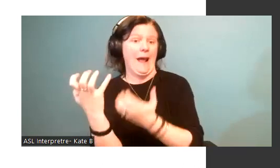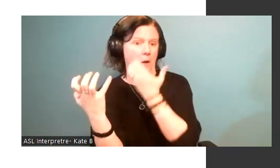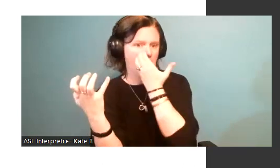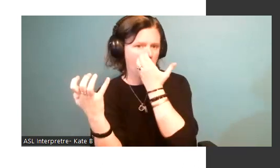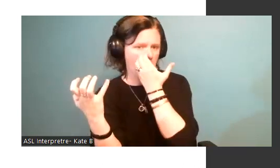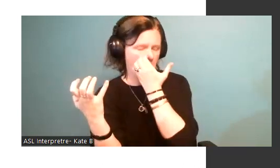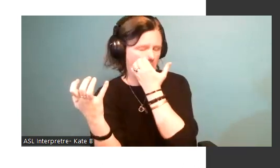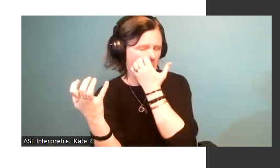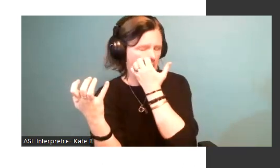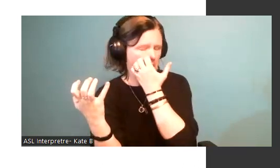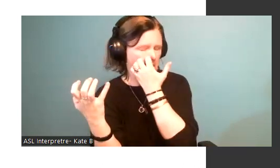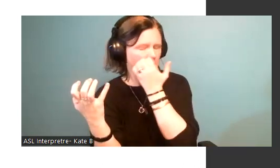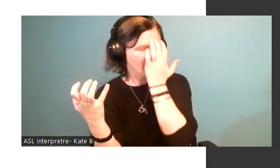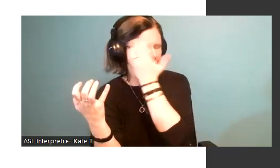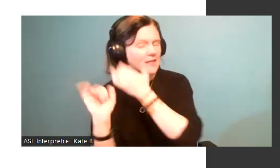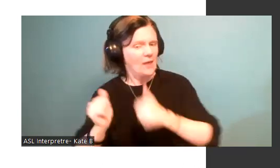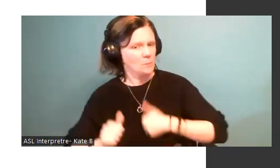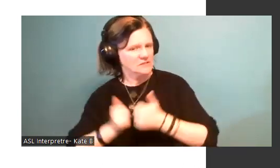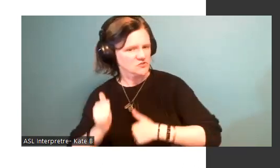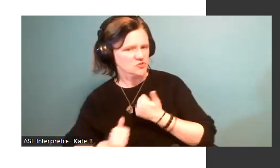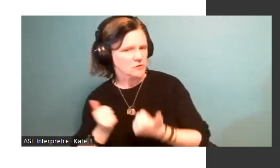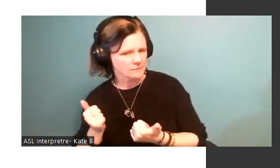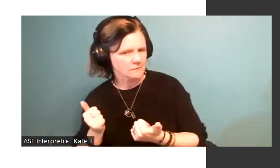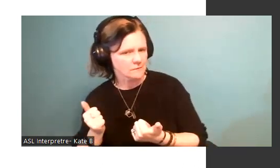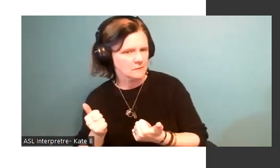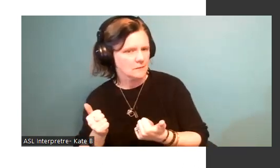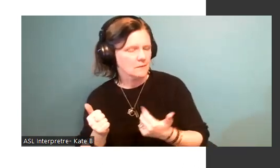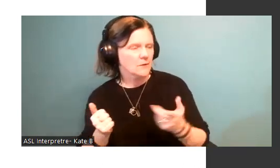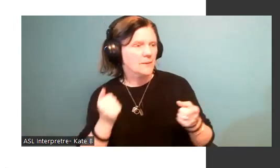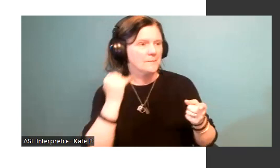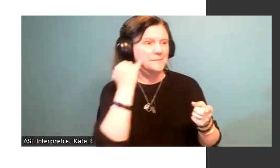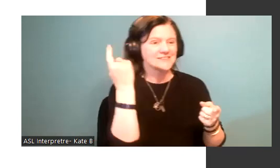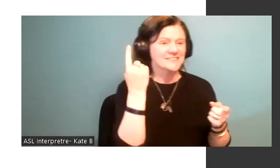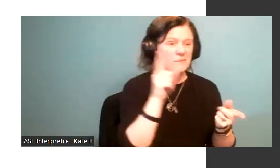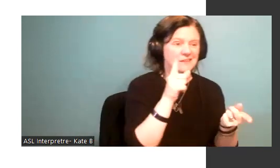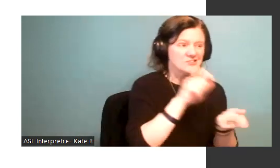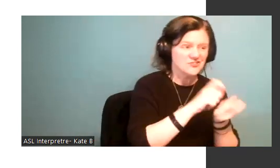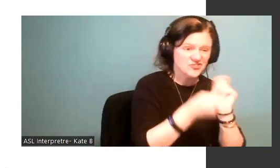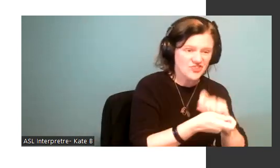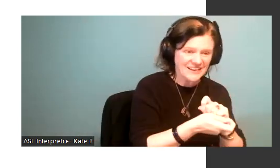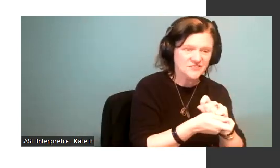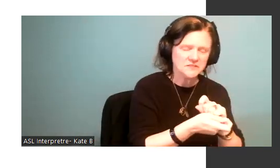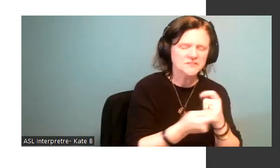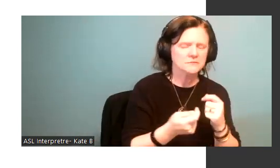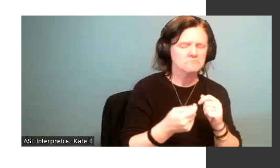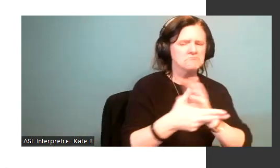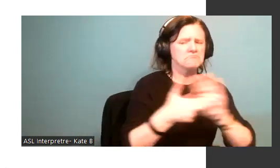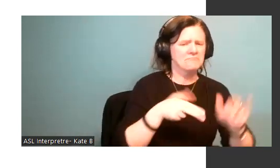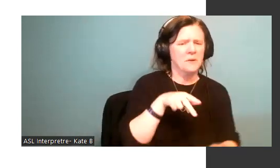very sparingly. It should only be used for items of immediate importance, hey, your session is